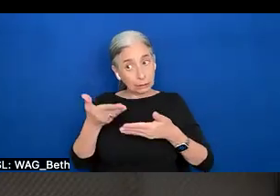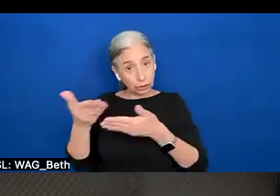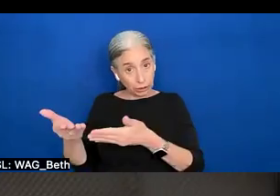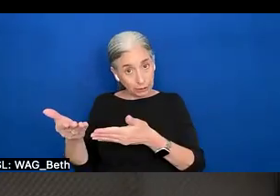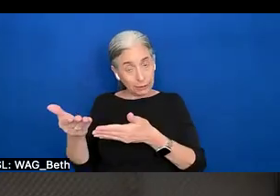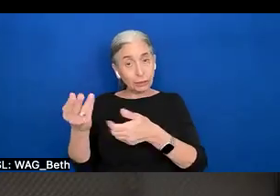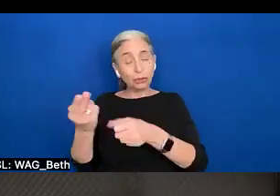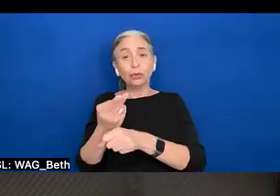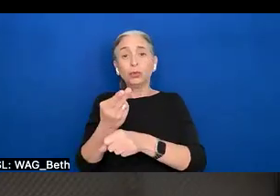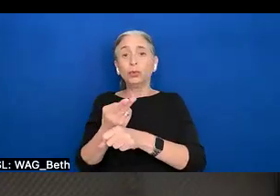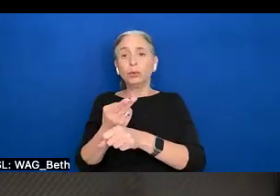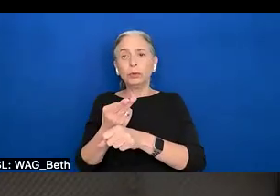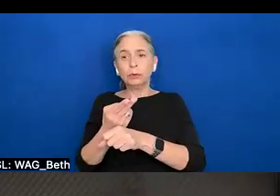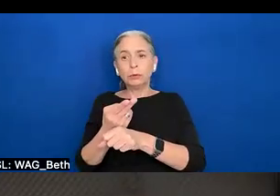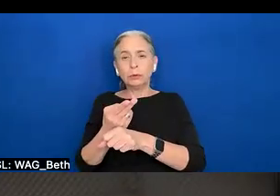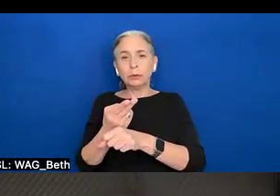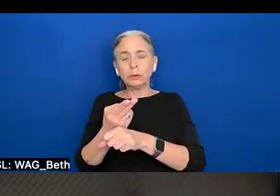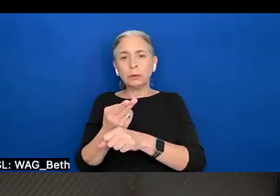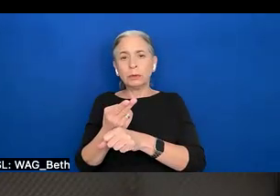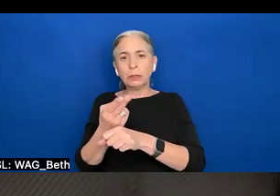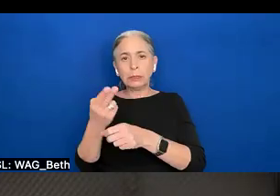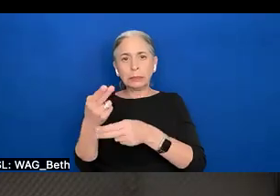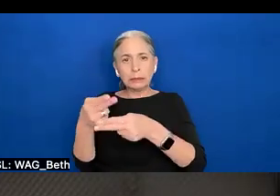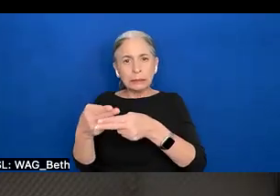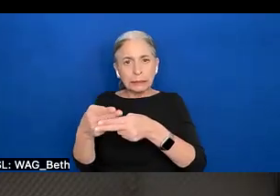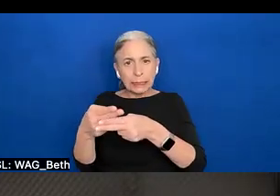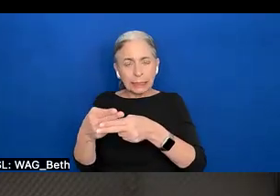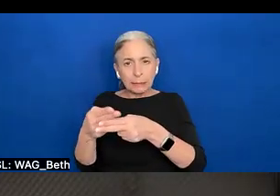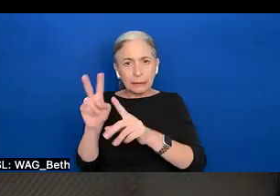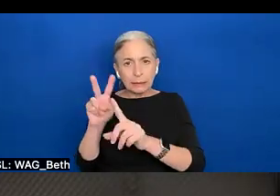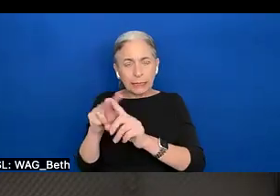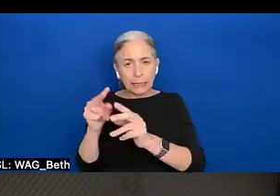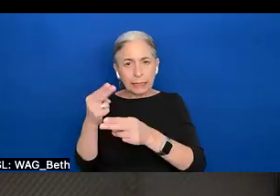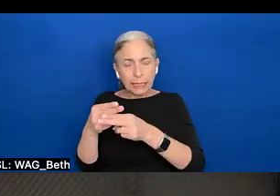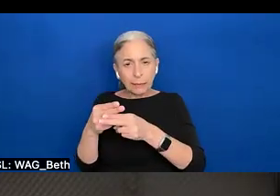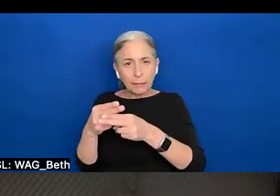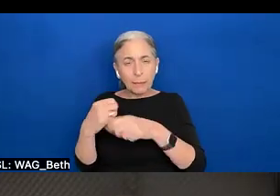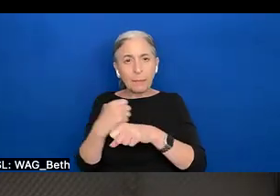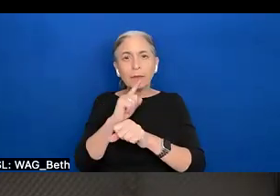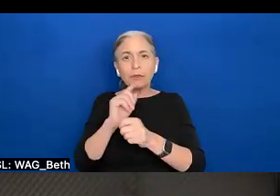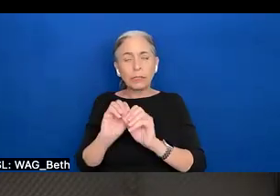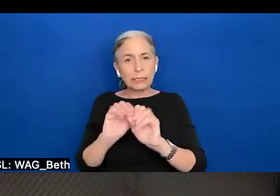suggestion to use significant style names. So it's very clear when you use the document what the